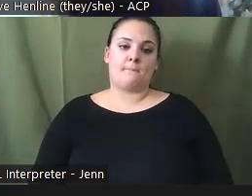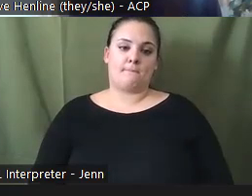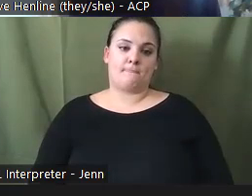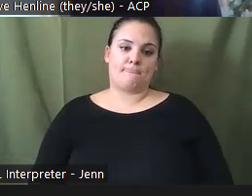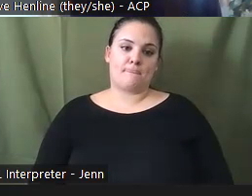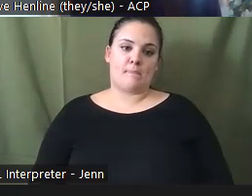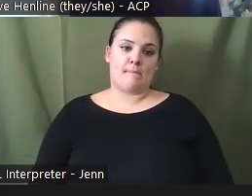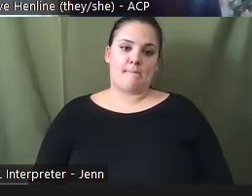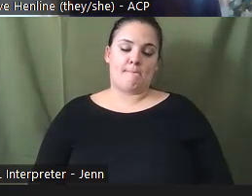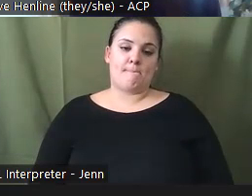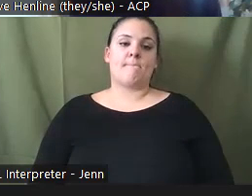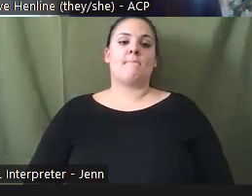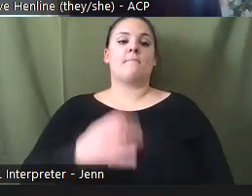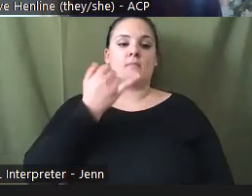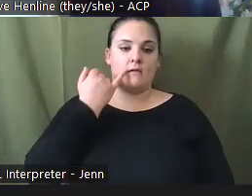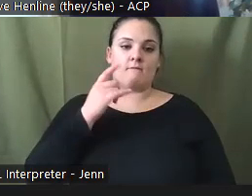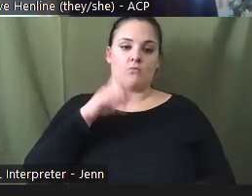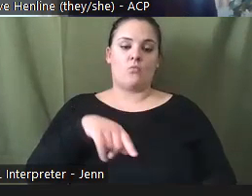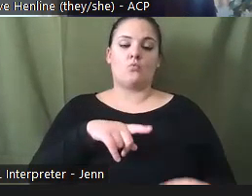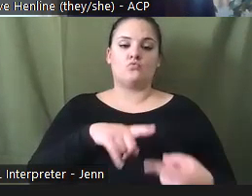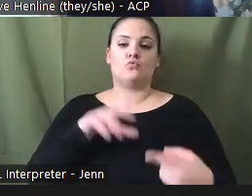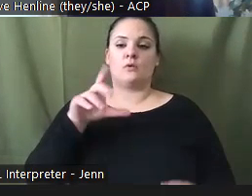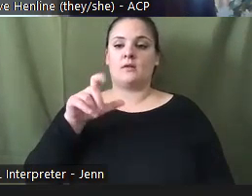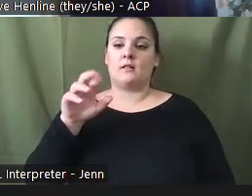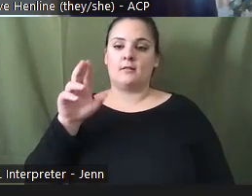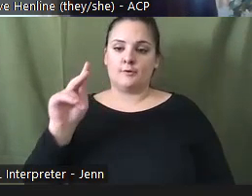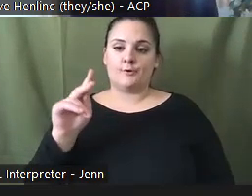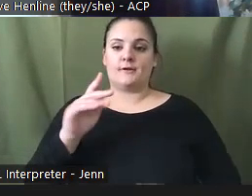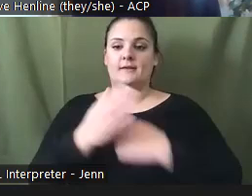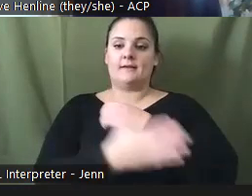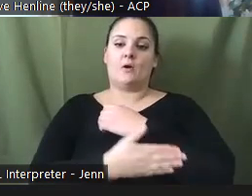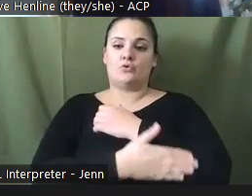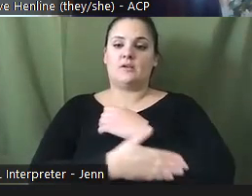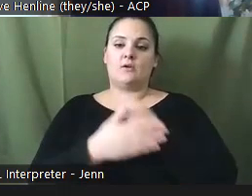the Clerk, County and Recorder and ask to become a confidential voter,